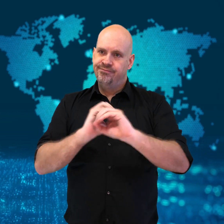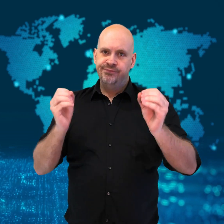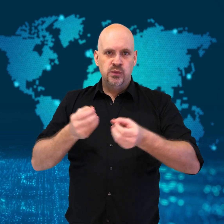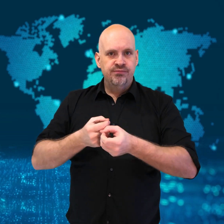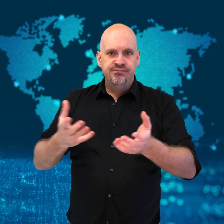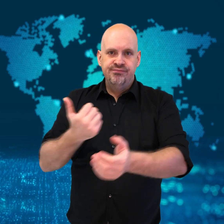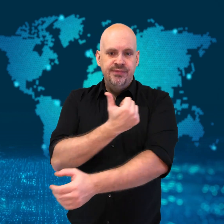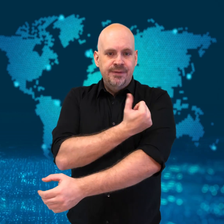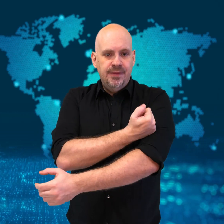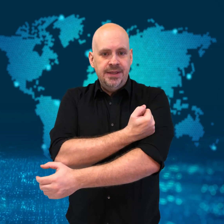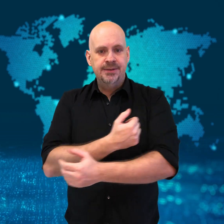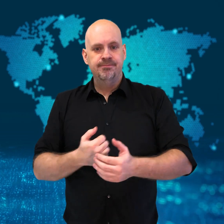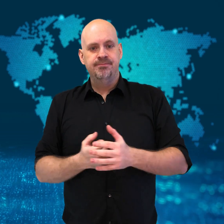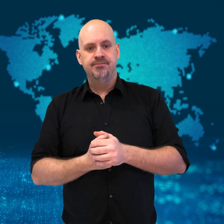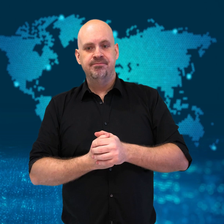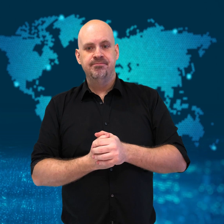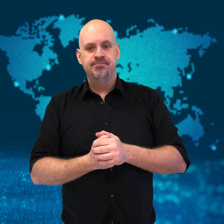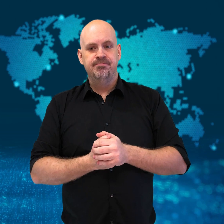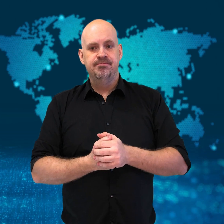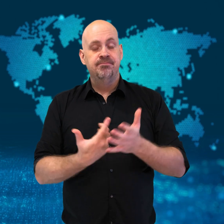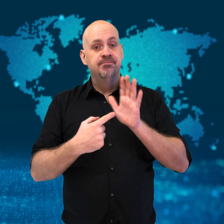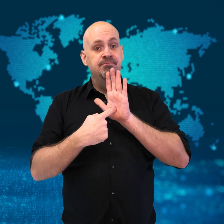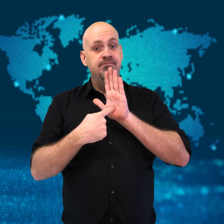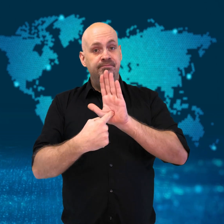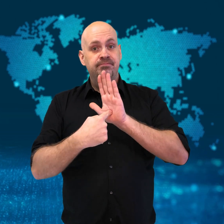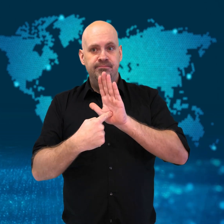Arab Emirates and Israel.